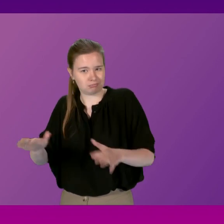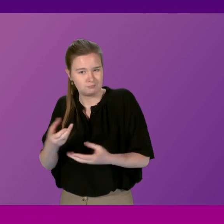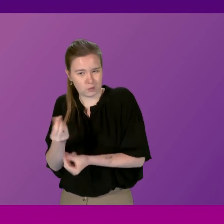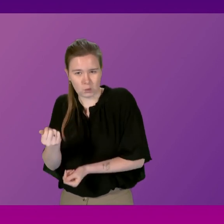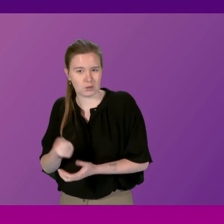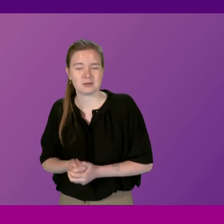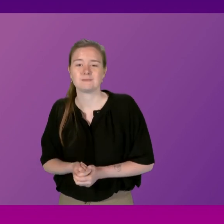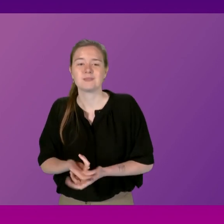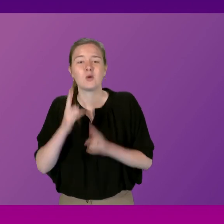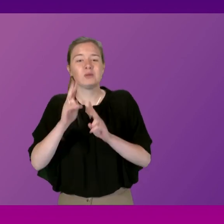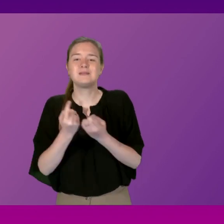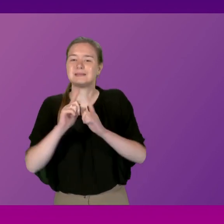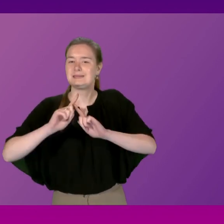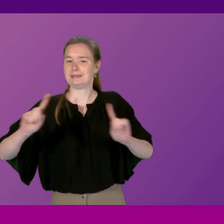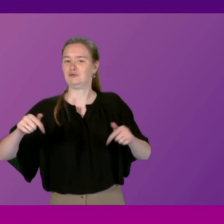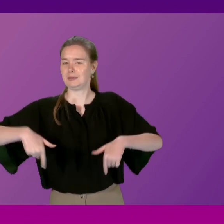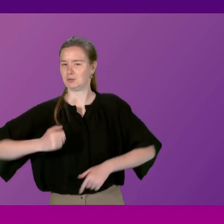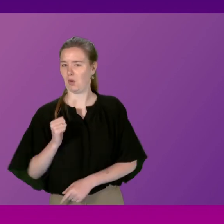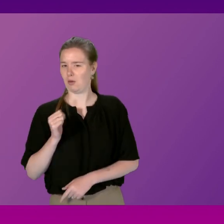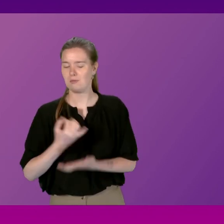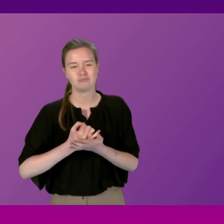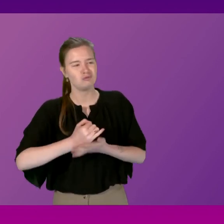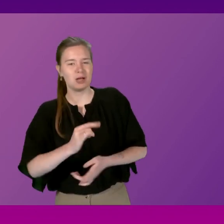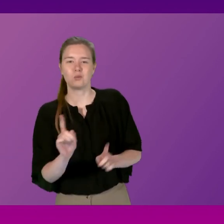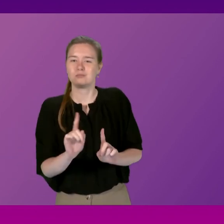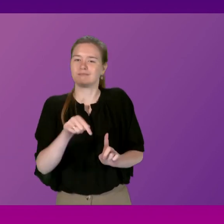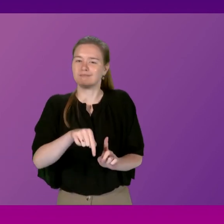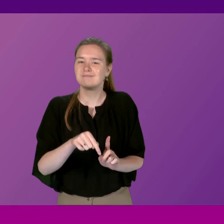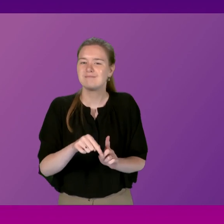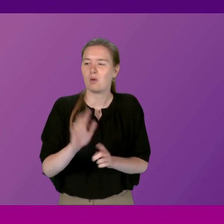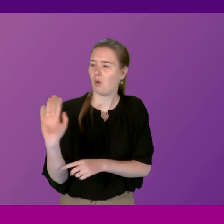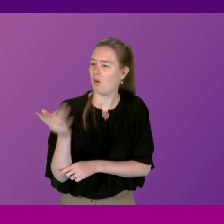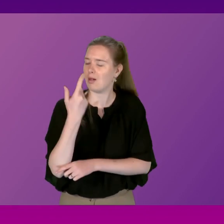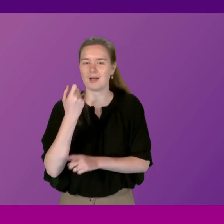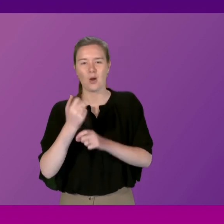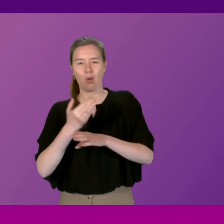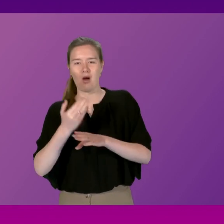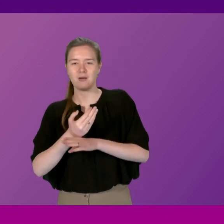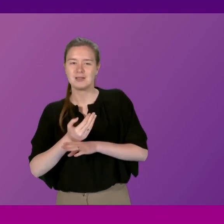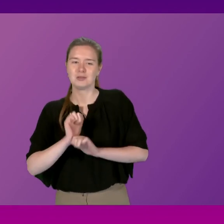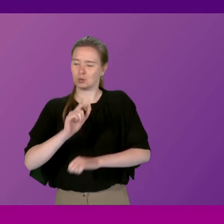We see things differently in Scotland. We reject the notion that everyone is able to work and that those who cannot work or